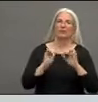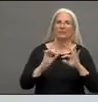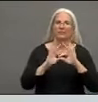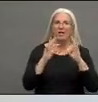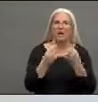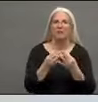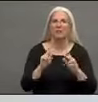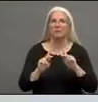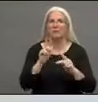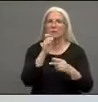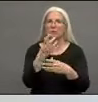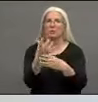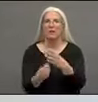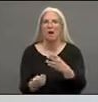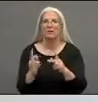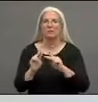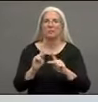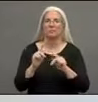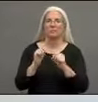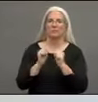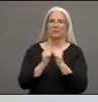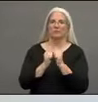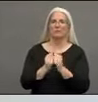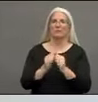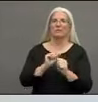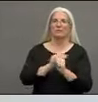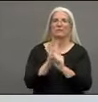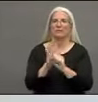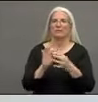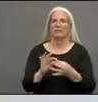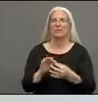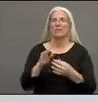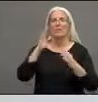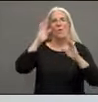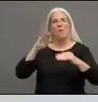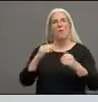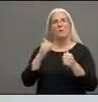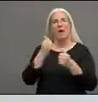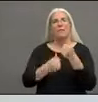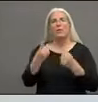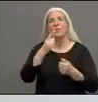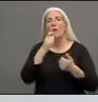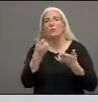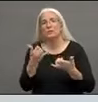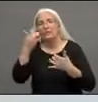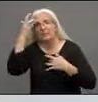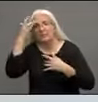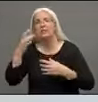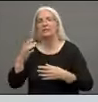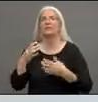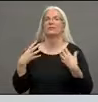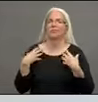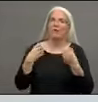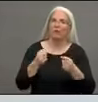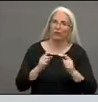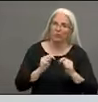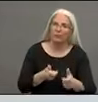and we're wishing everyone a speedy recovery for everyone that's suffering from it or being affected by it at this time.